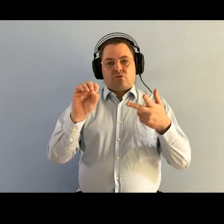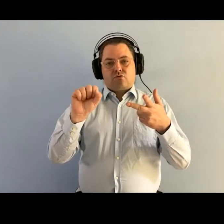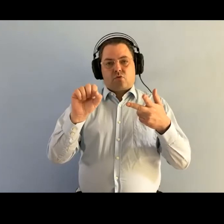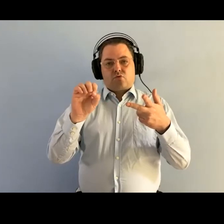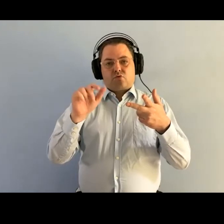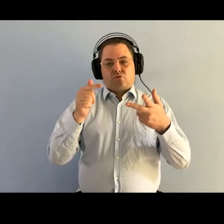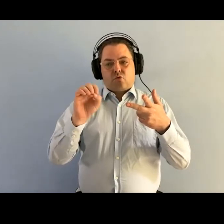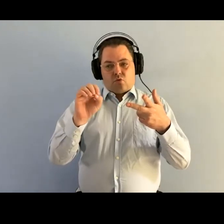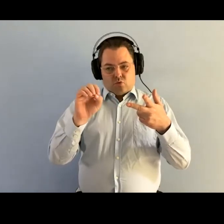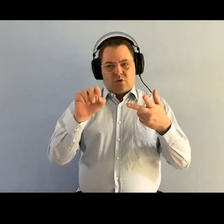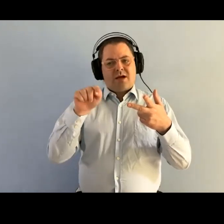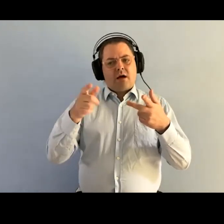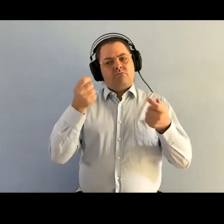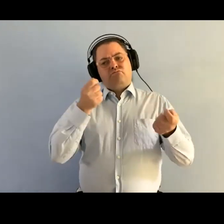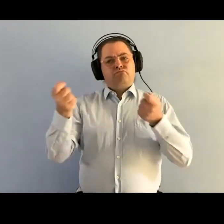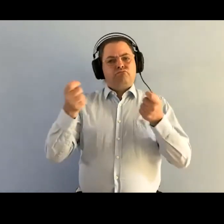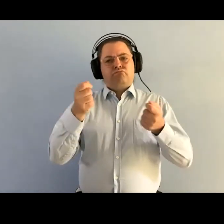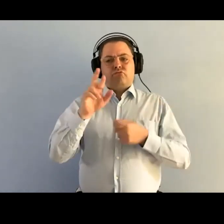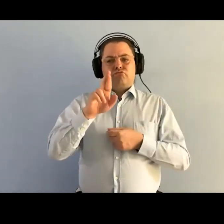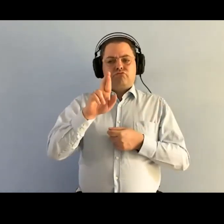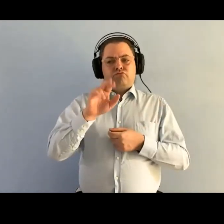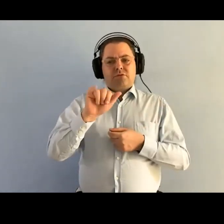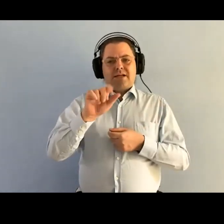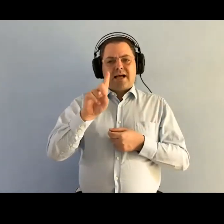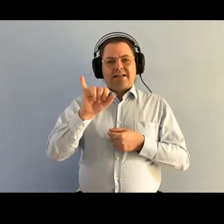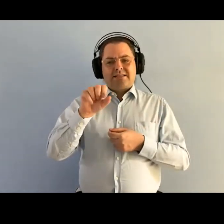is the Latin of persons with disabilities